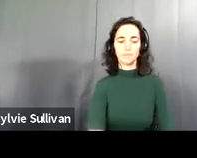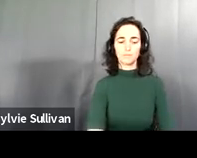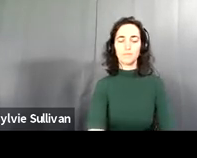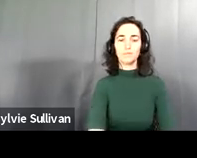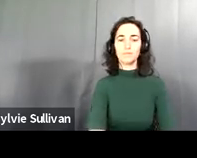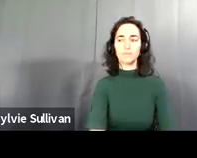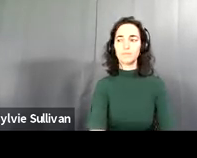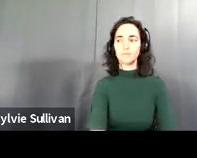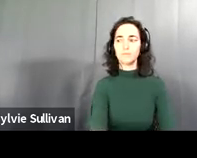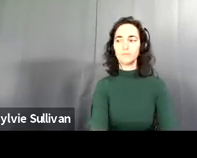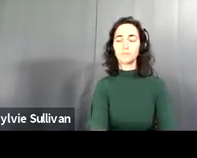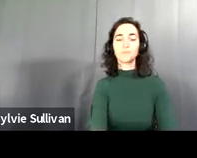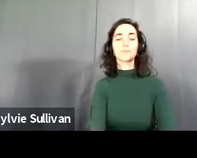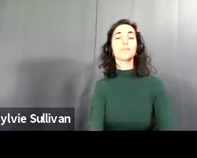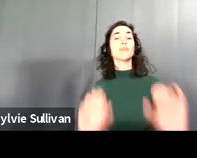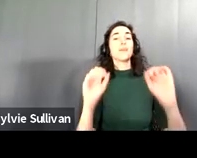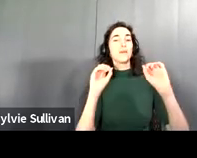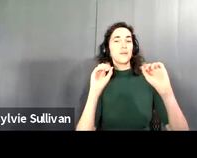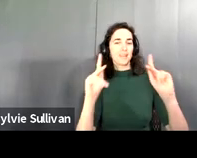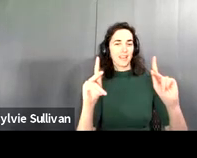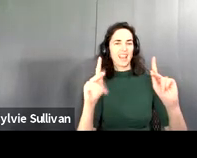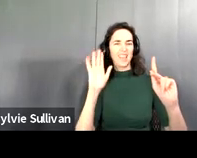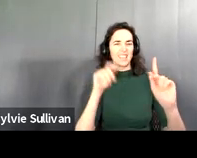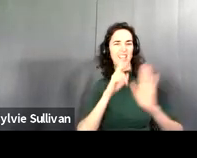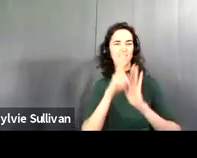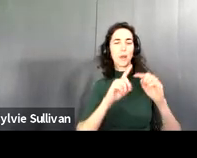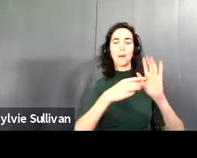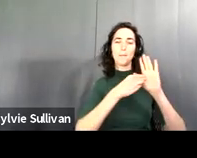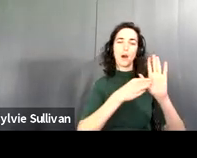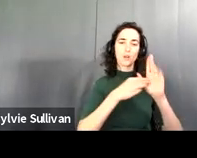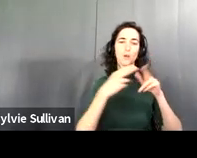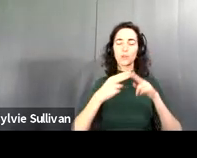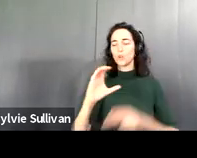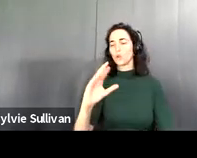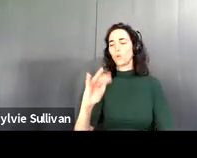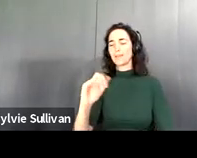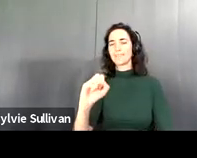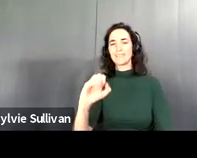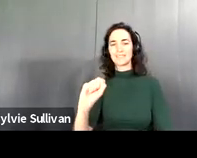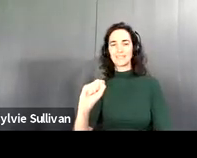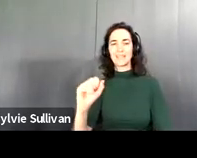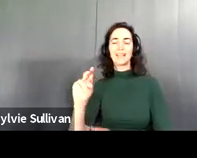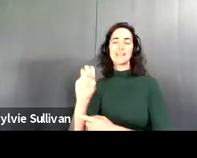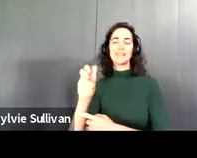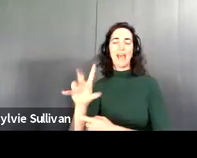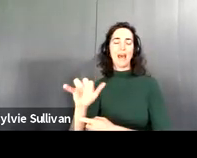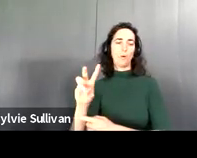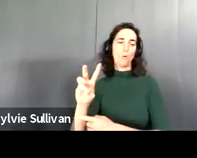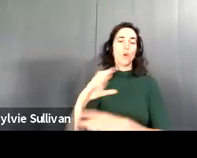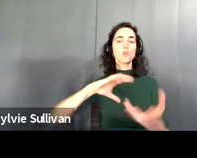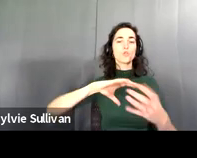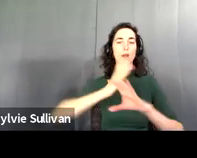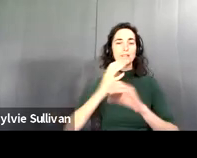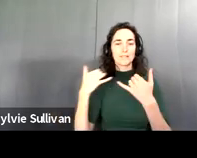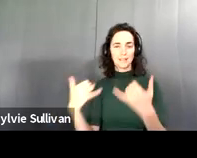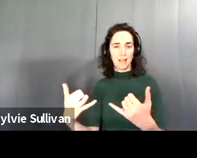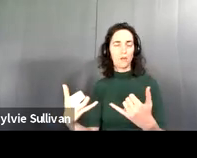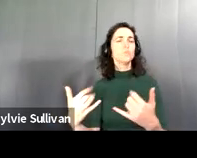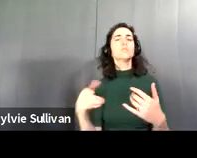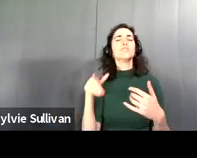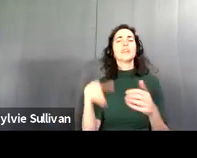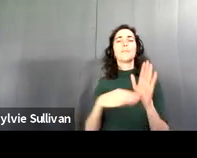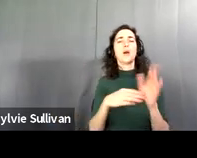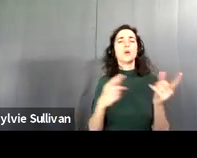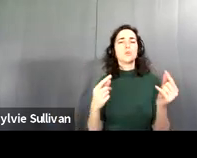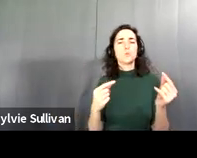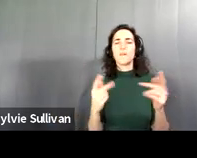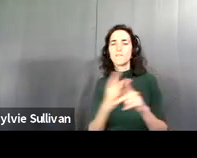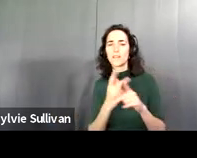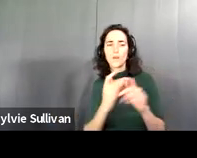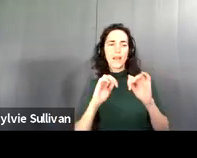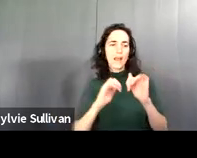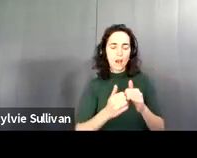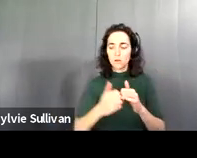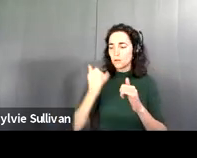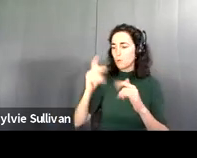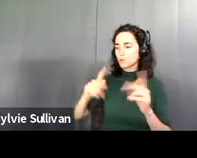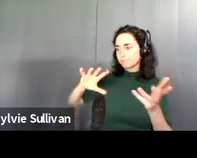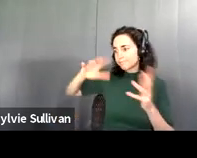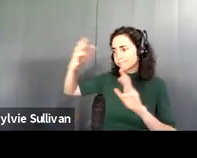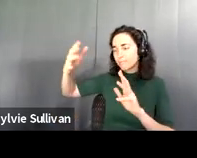Okay, so that video was about the the crisis now model. And so the crisis non model is really figuring out how we can miss provide crisis services in your communities.